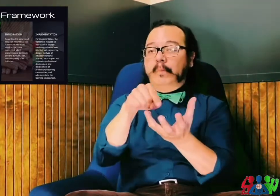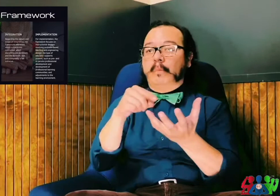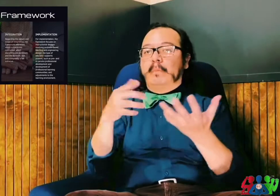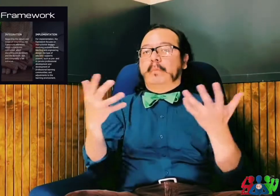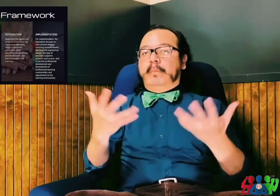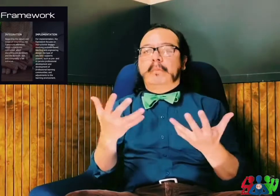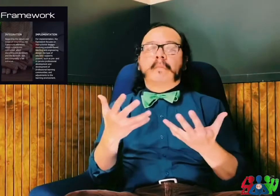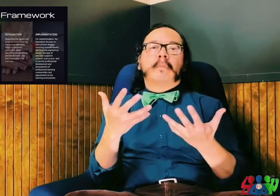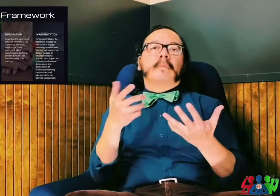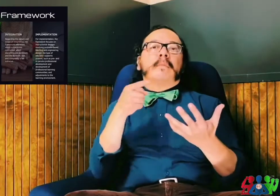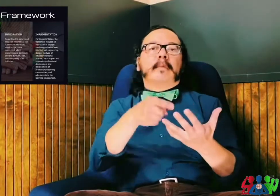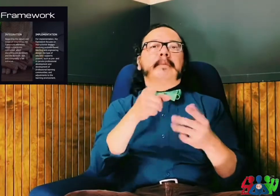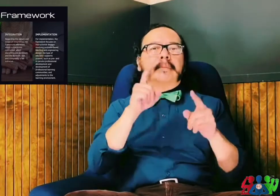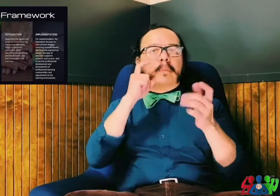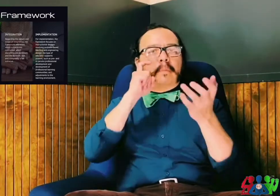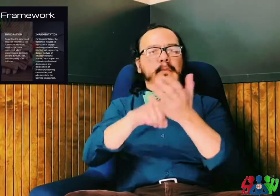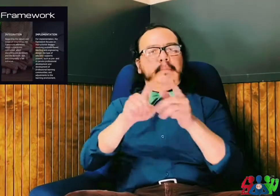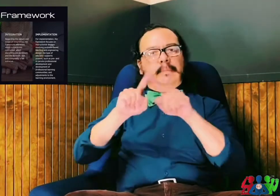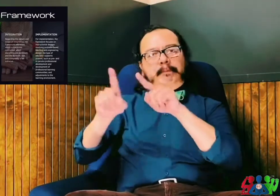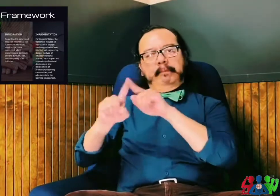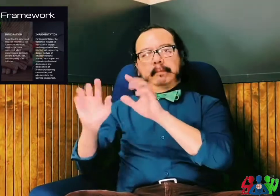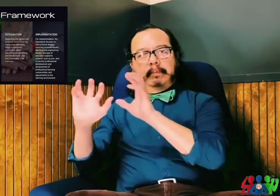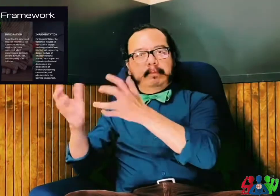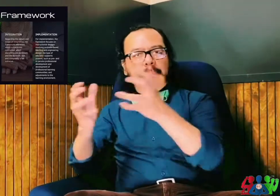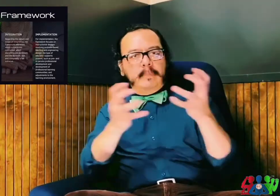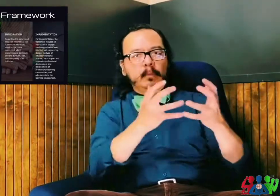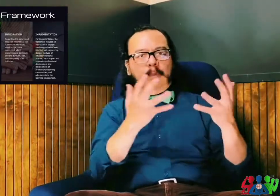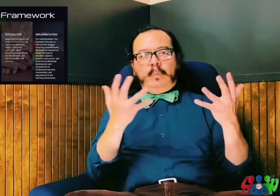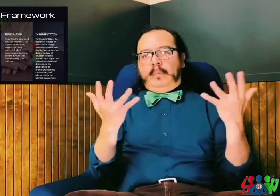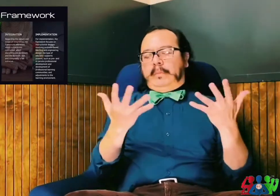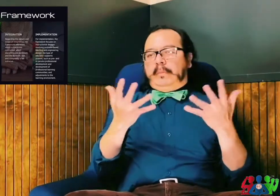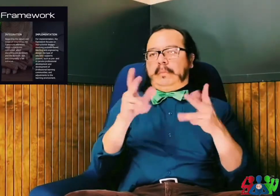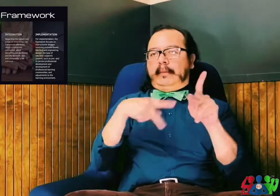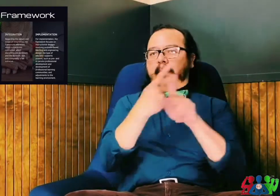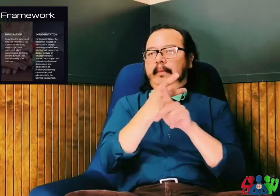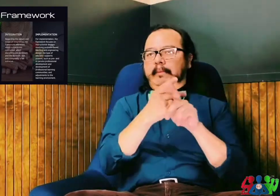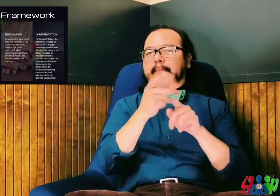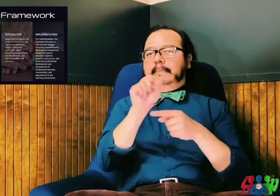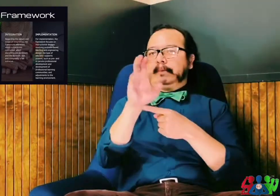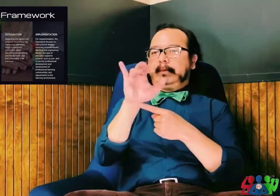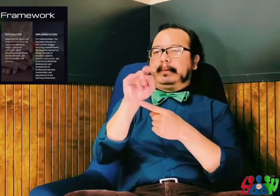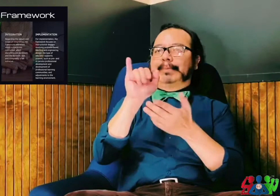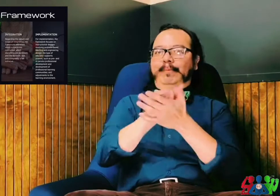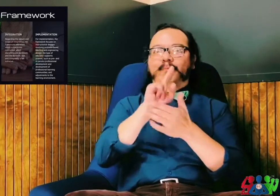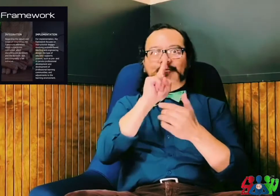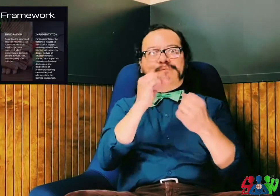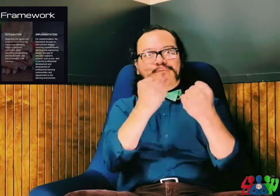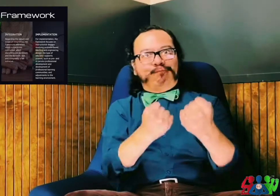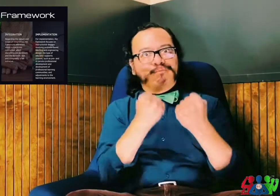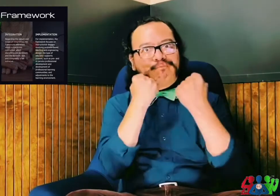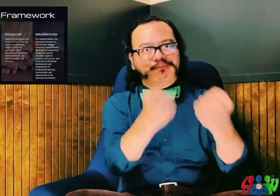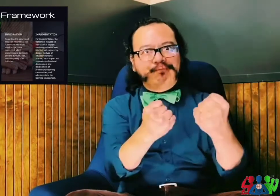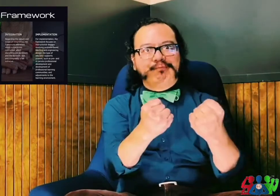Regarding the nature and scope of integration, the framework addresses which subjects are connected; which disciplines are dominant;